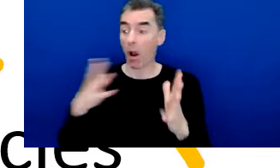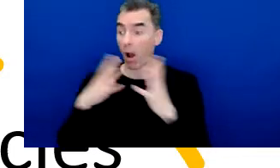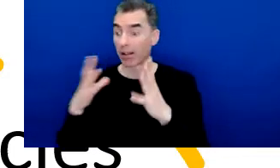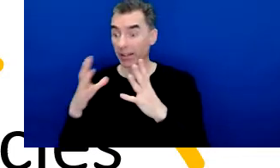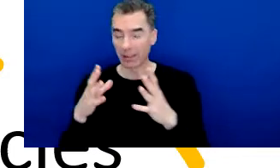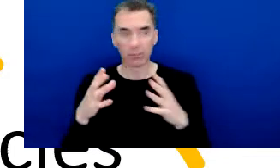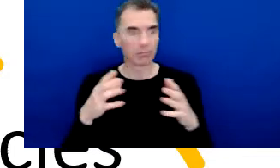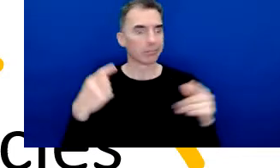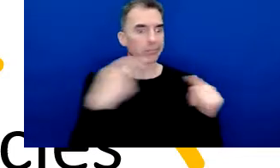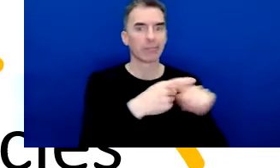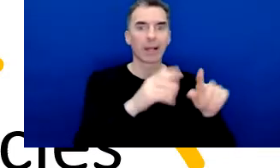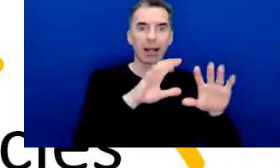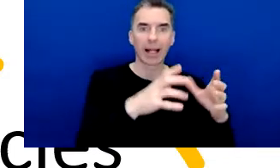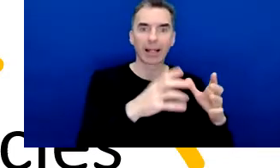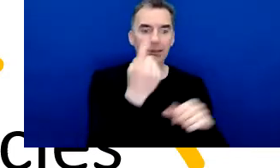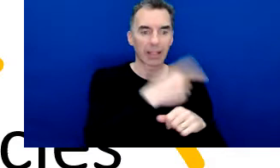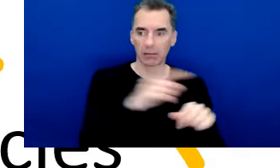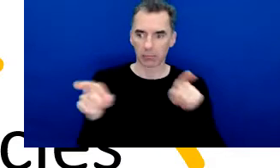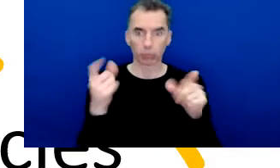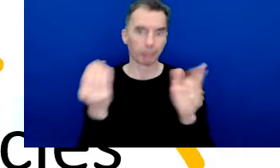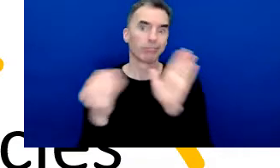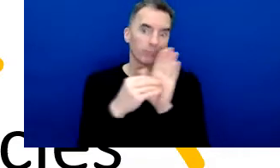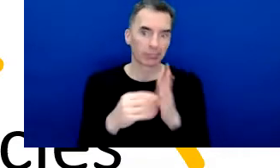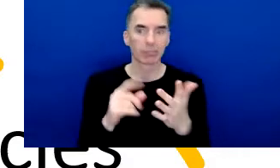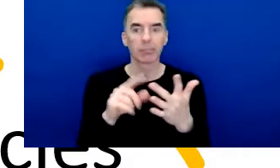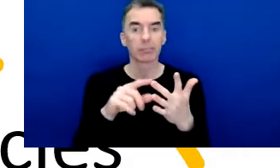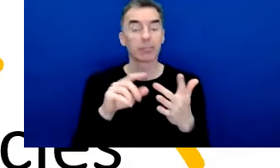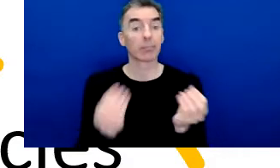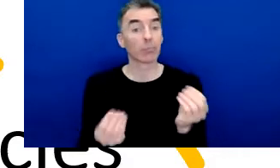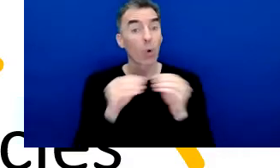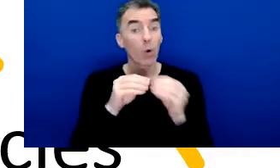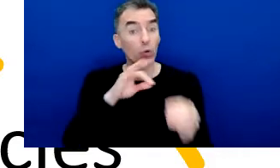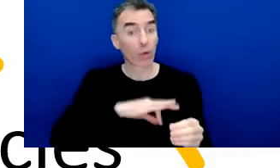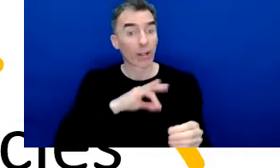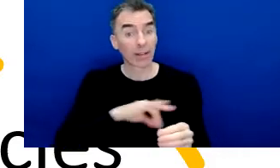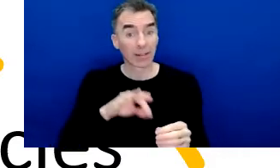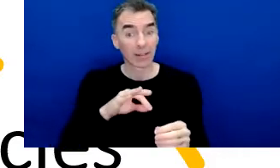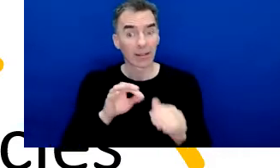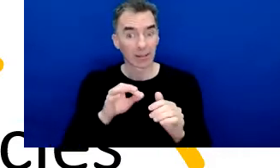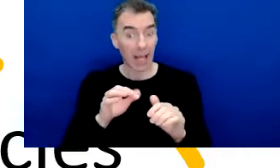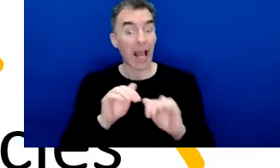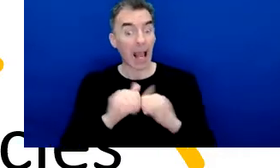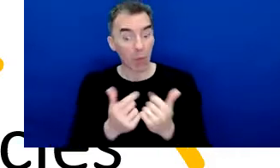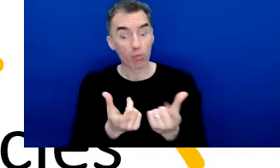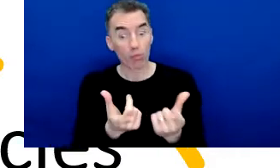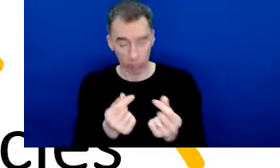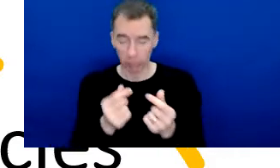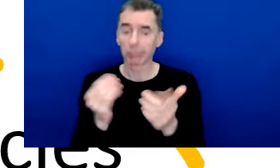and they should be aware if you allow extra credit and how that occurs, you may want to give them a heads up on